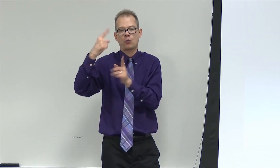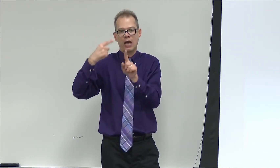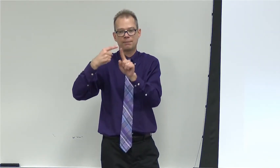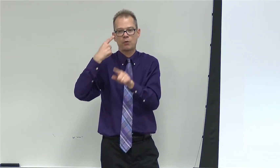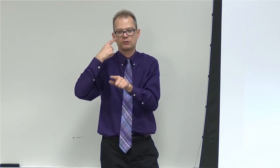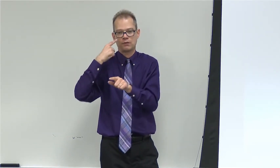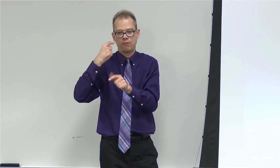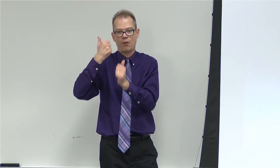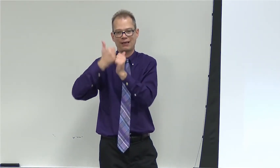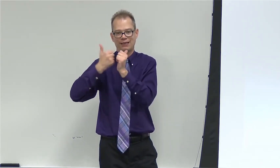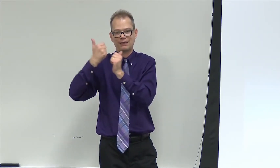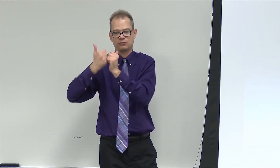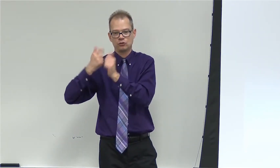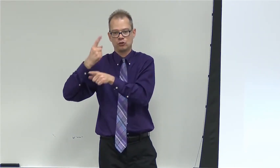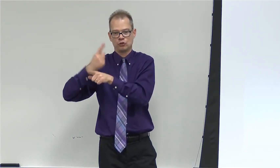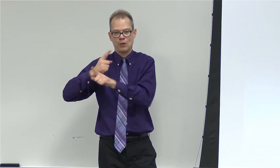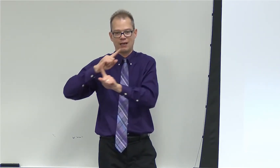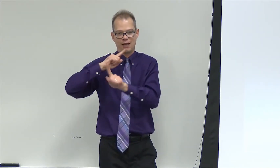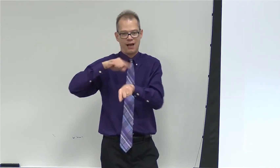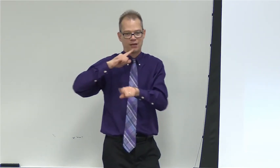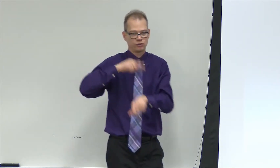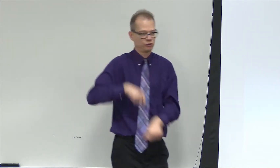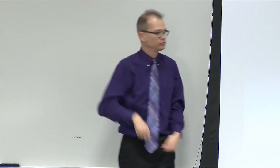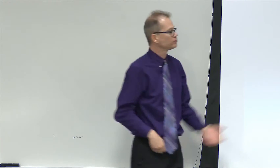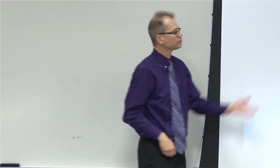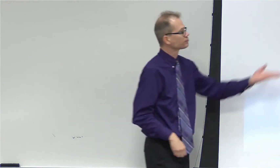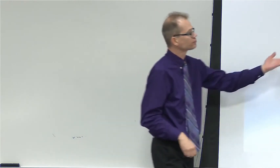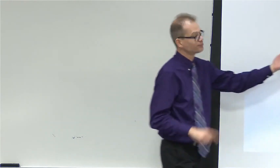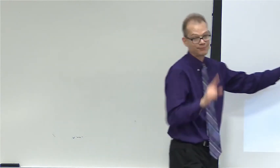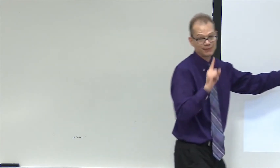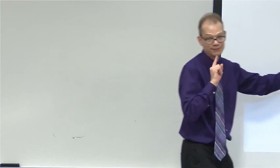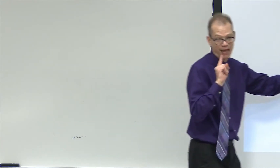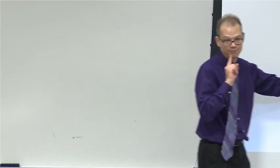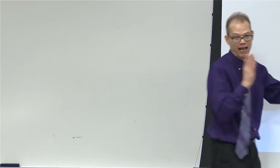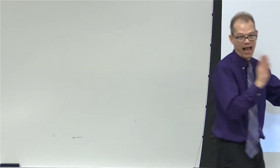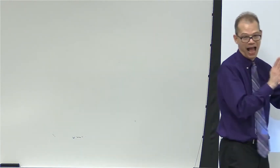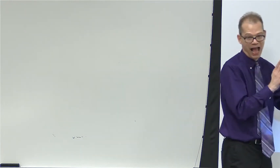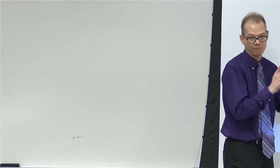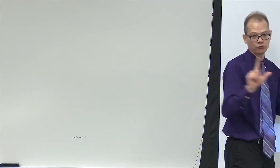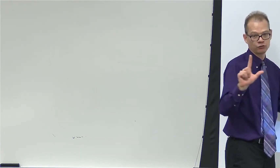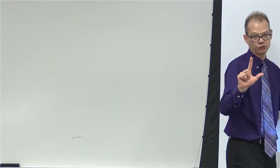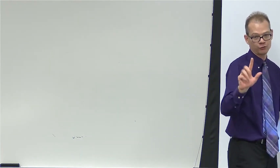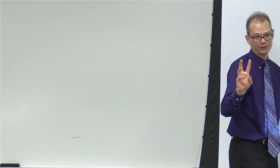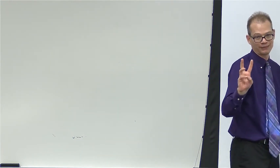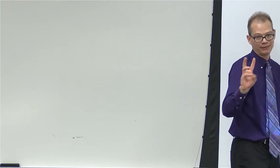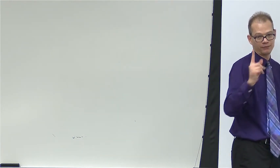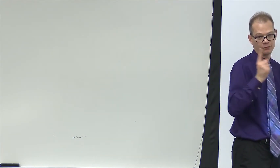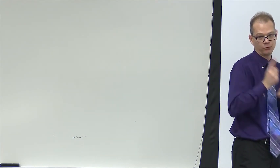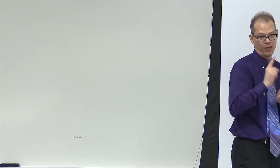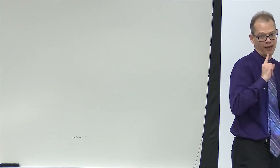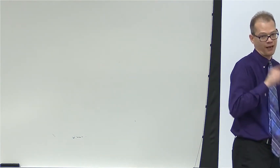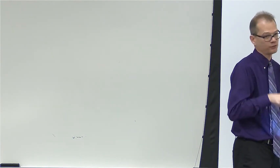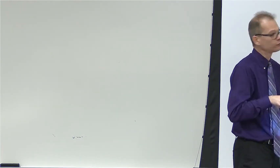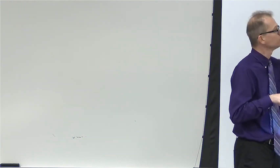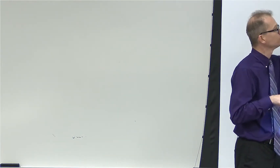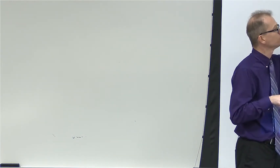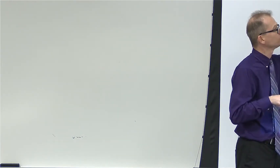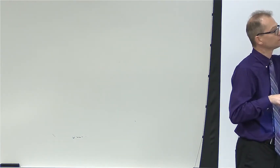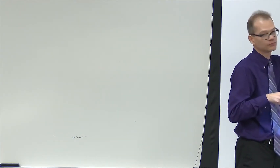So I counted one point for each right answer. The deaf averaged 26 right answers,